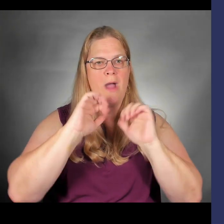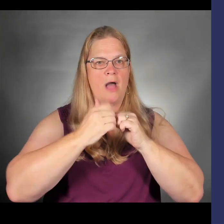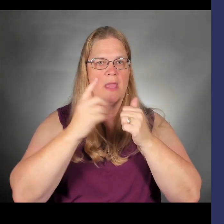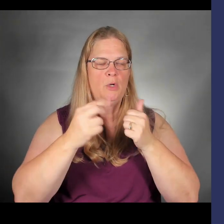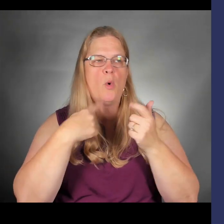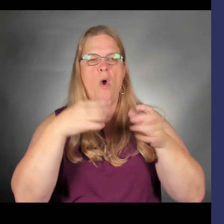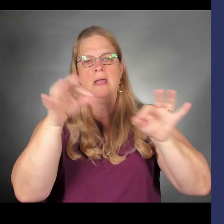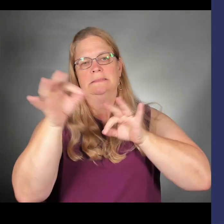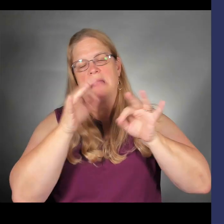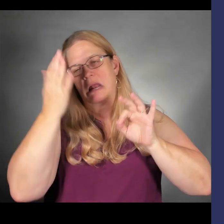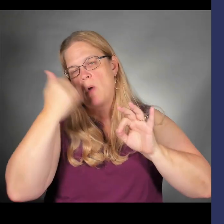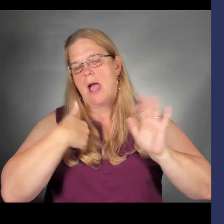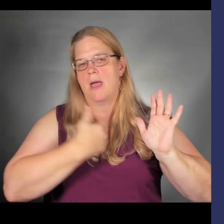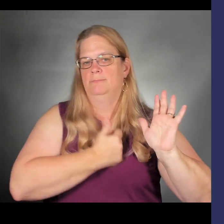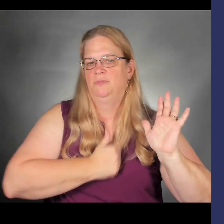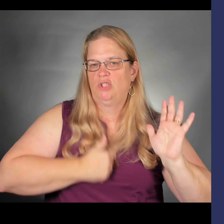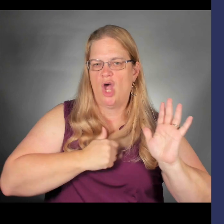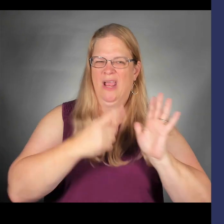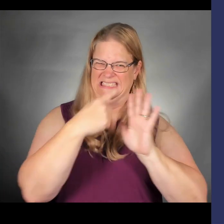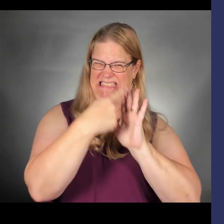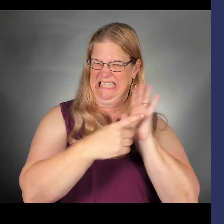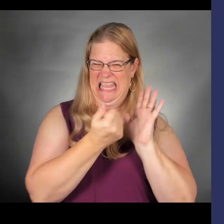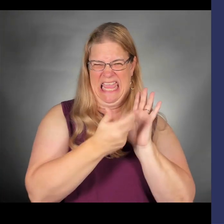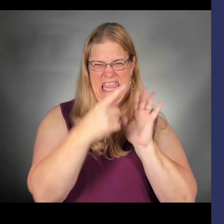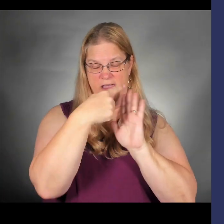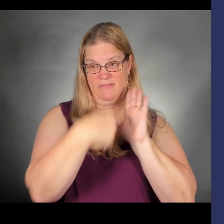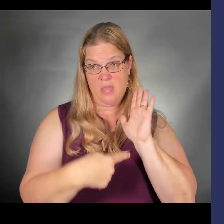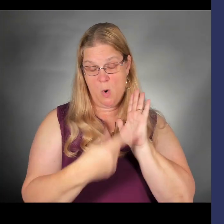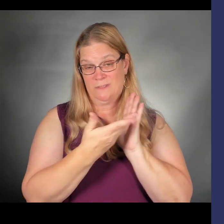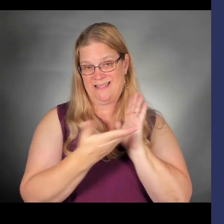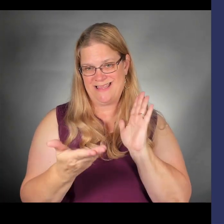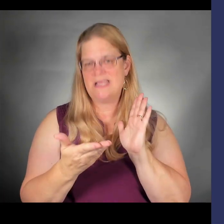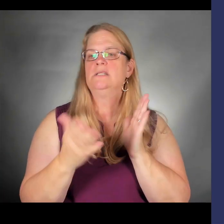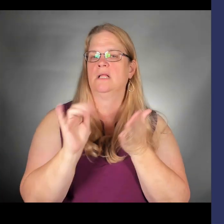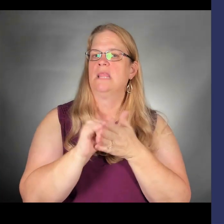what they would do; how they would do it; explaining why perhaps;